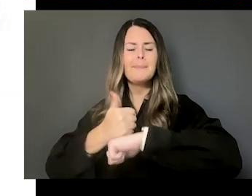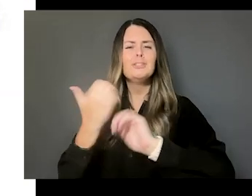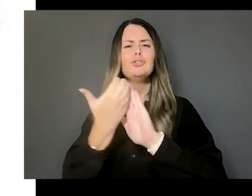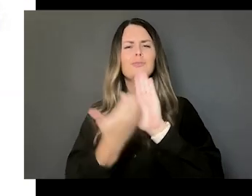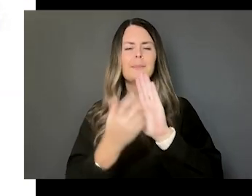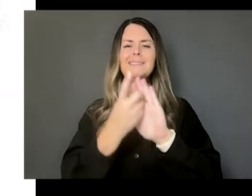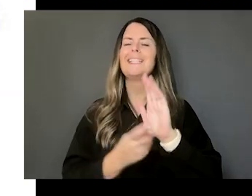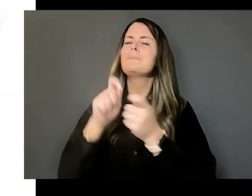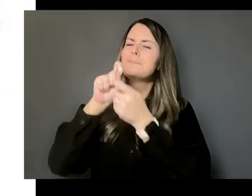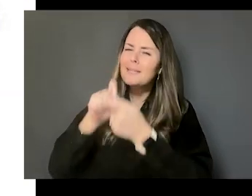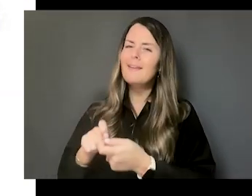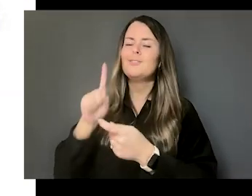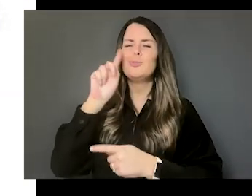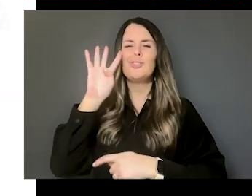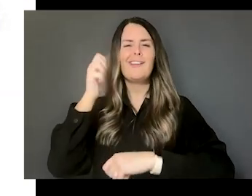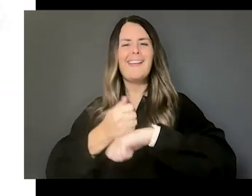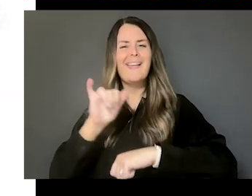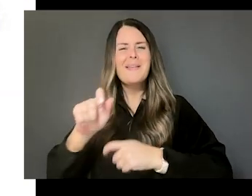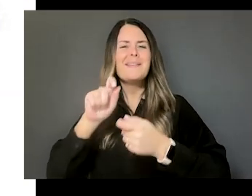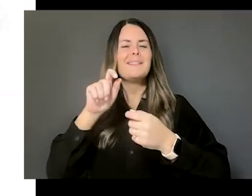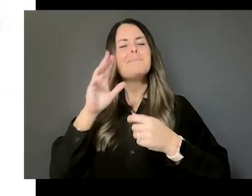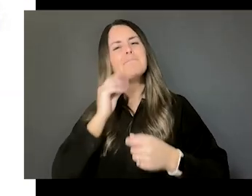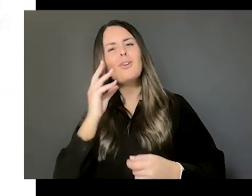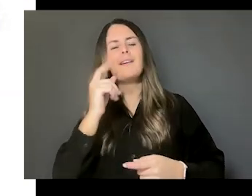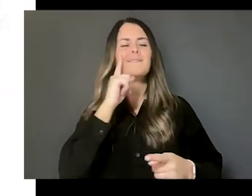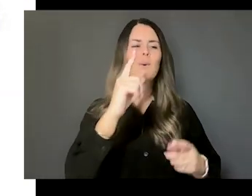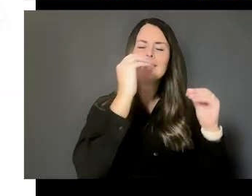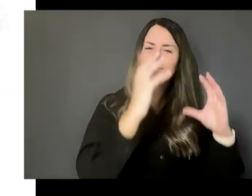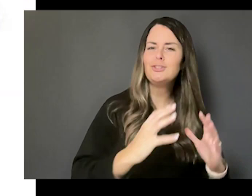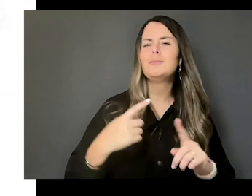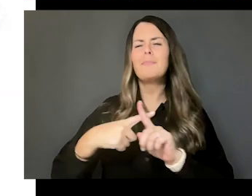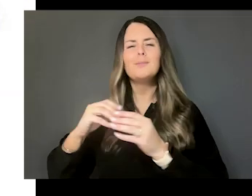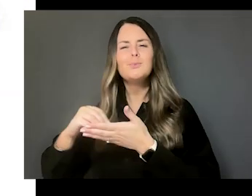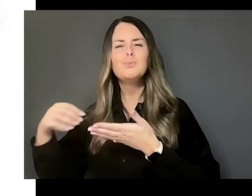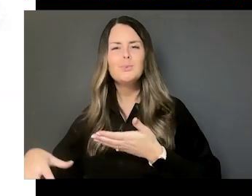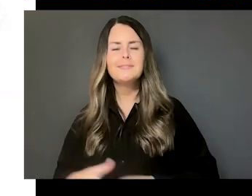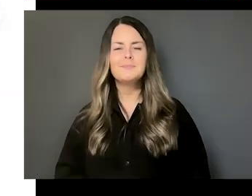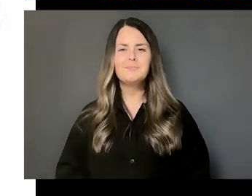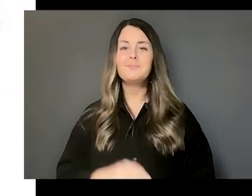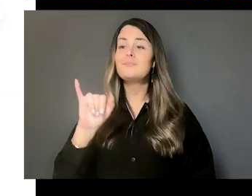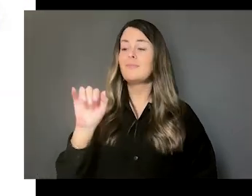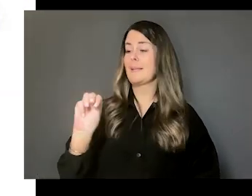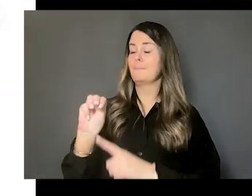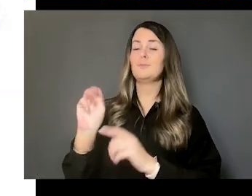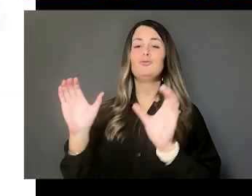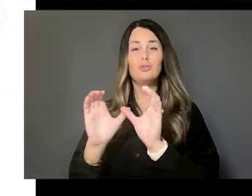specifically to create these experiences for teachers and students. In IM Certified math classrooms,